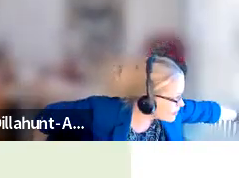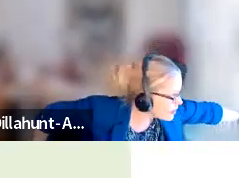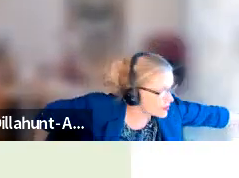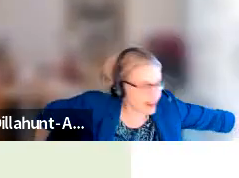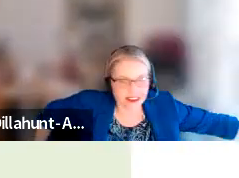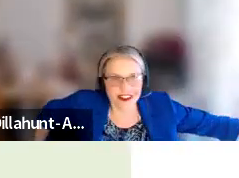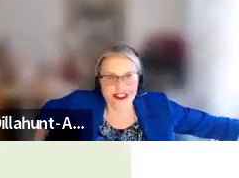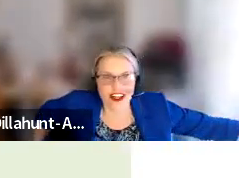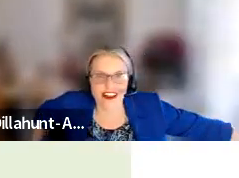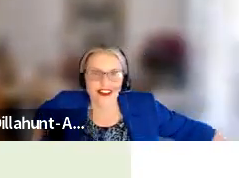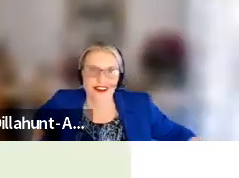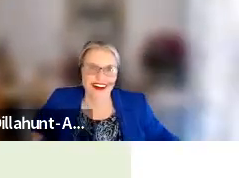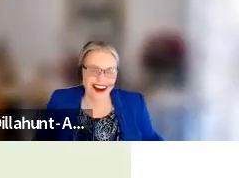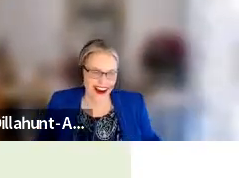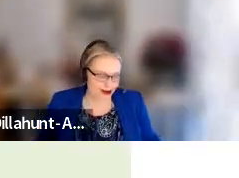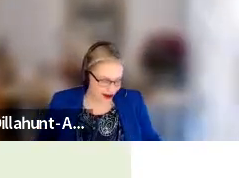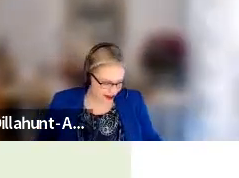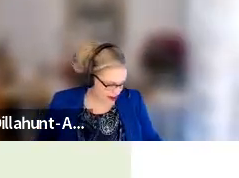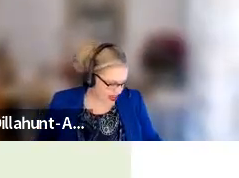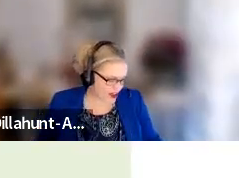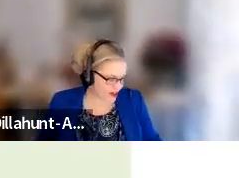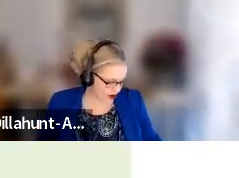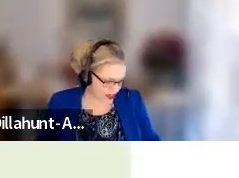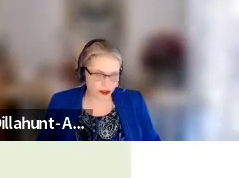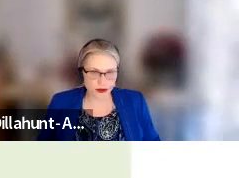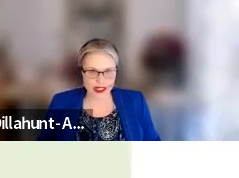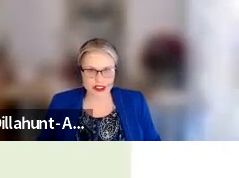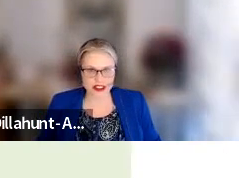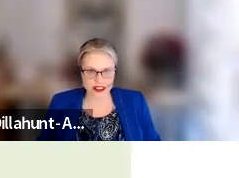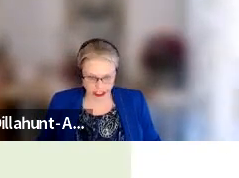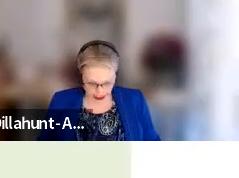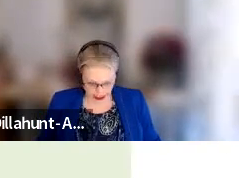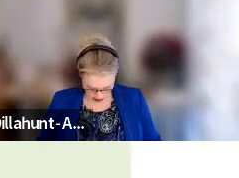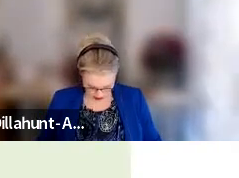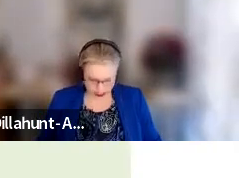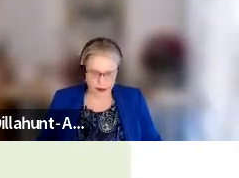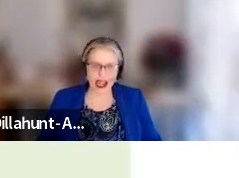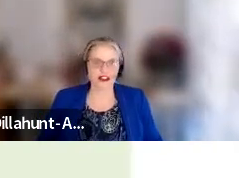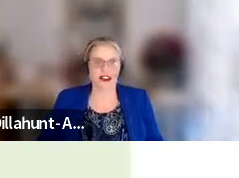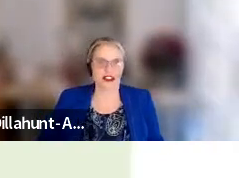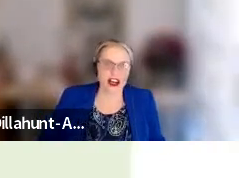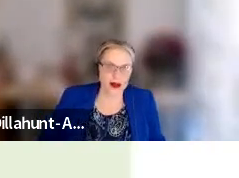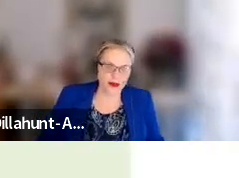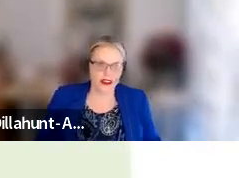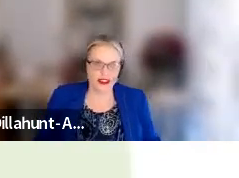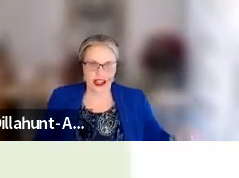We got blue skies and sunshine here, too. I'm a female wearing a blue blazer and a patterned top.